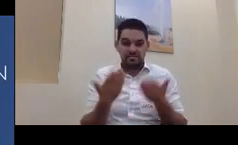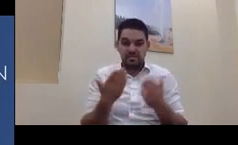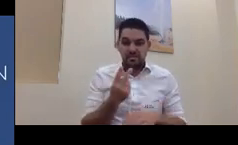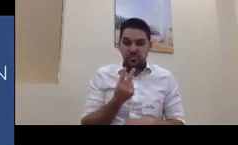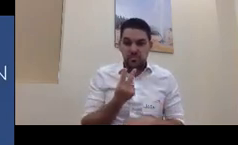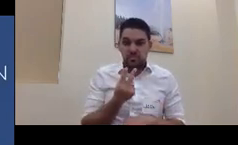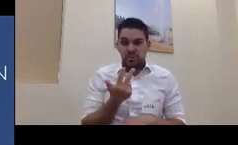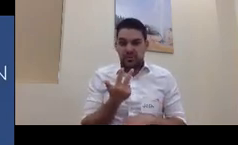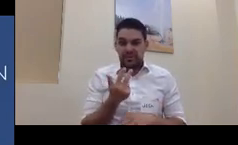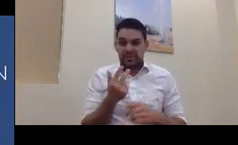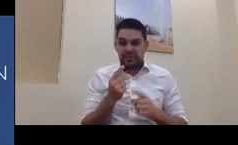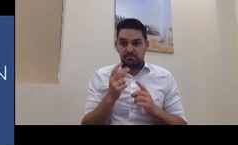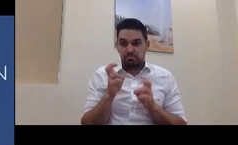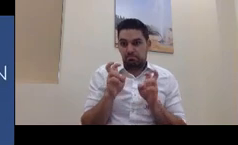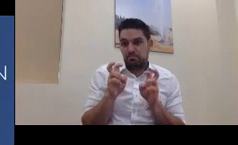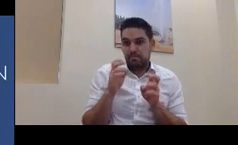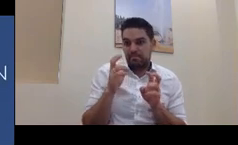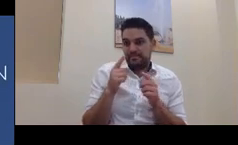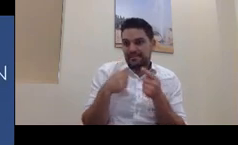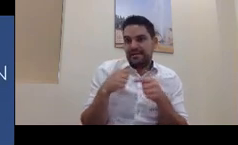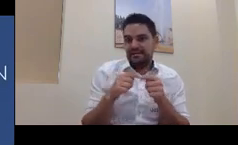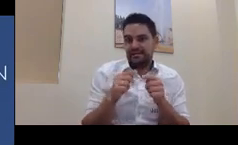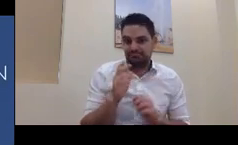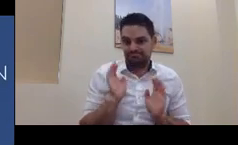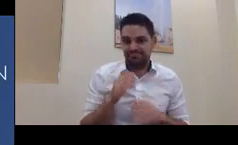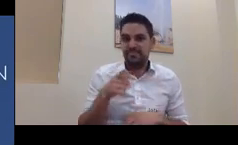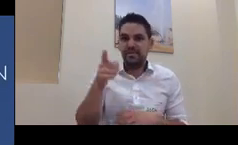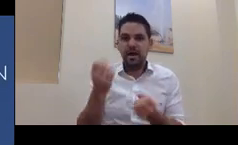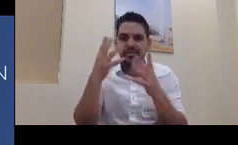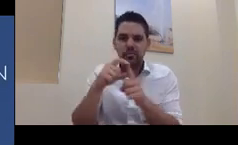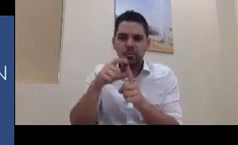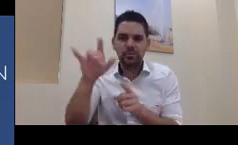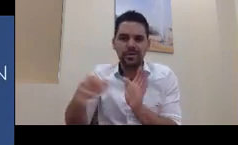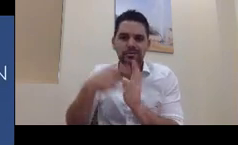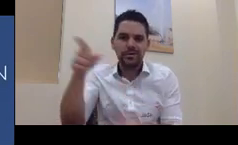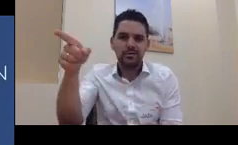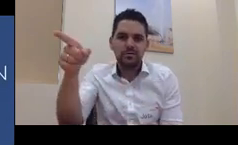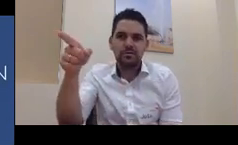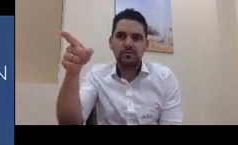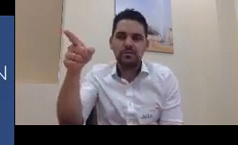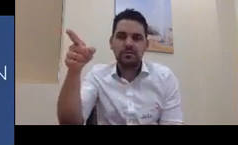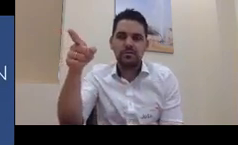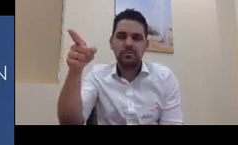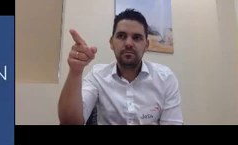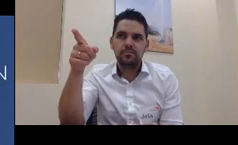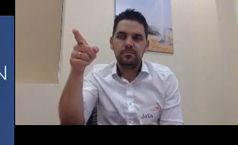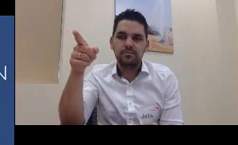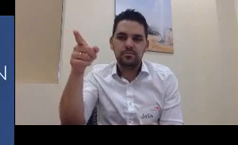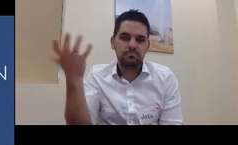I signed maybe two or three signs. But how many words did the did it take for the interpreter